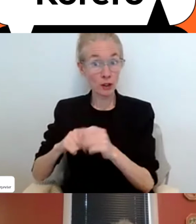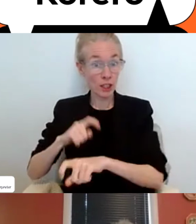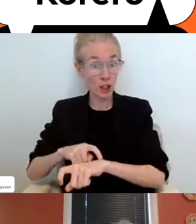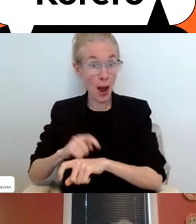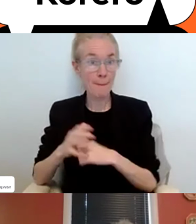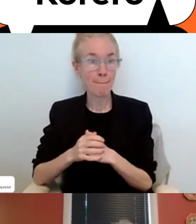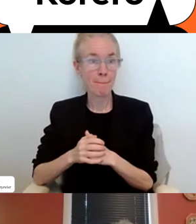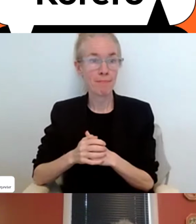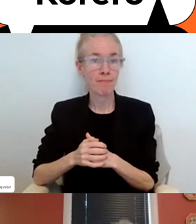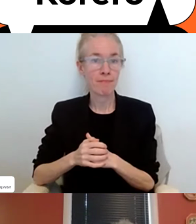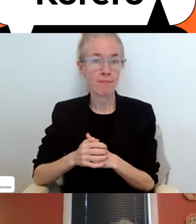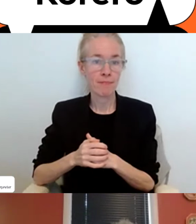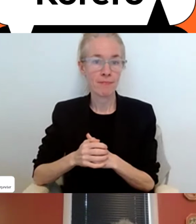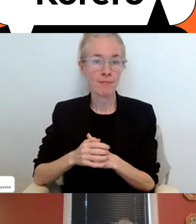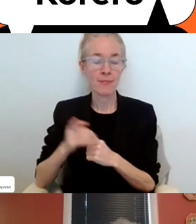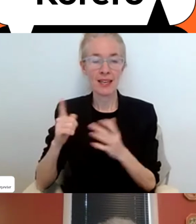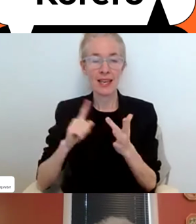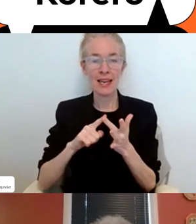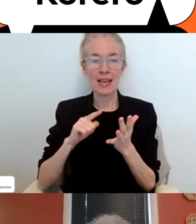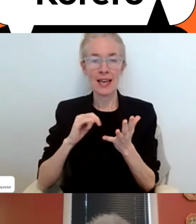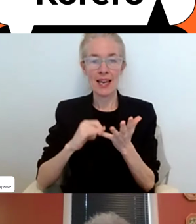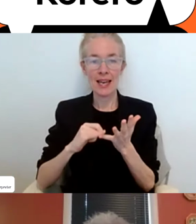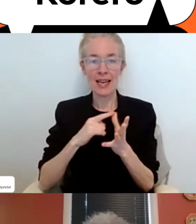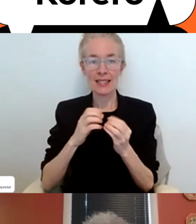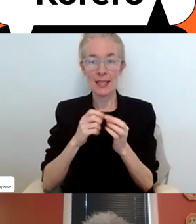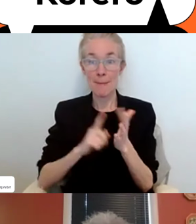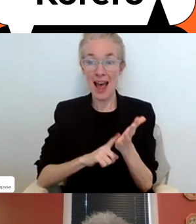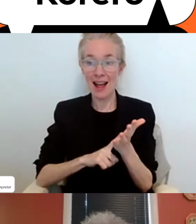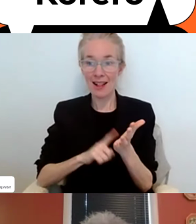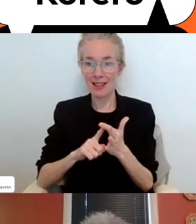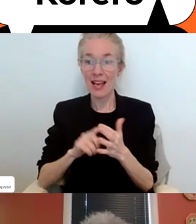one person Fiona with her hand up. So I'm just going to allow